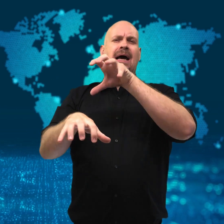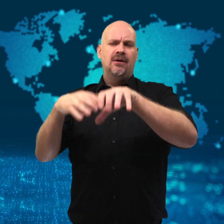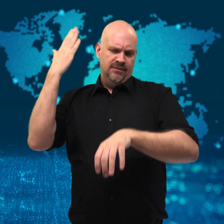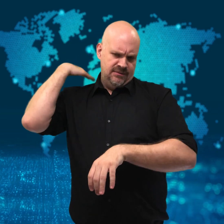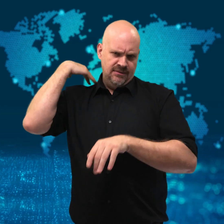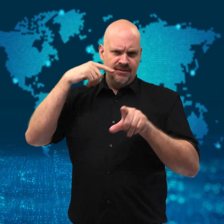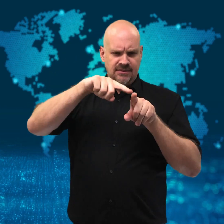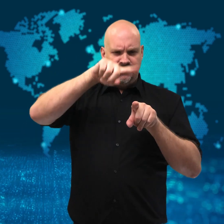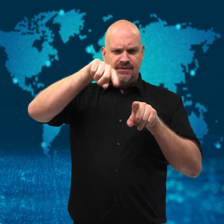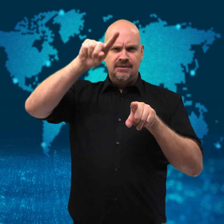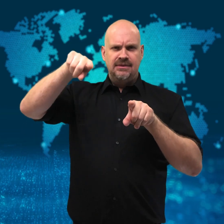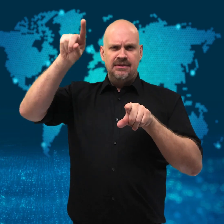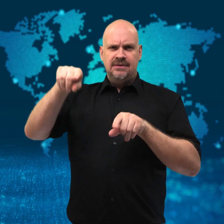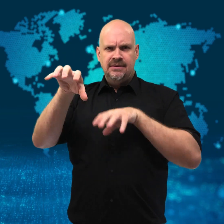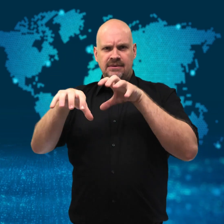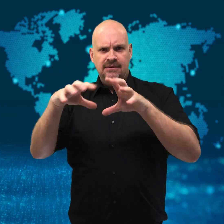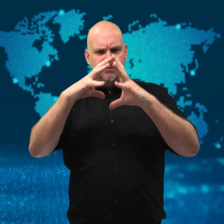On Saturday,